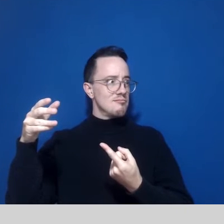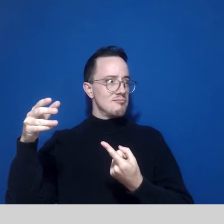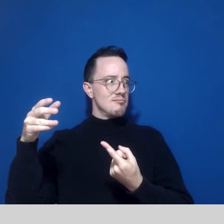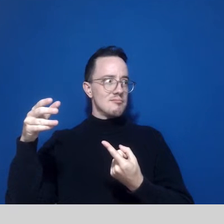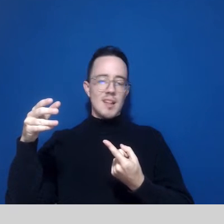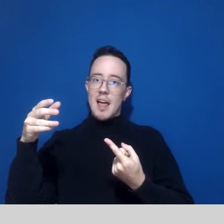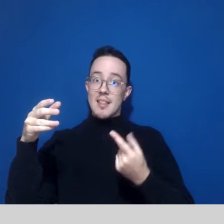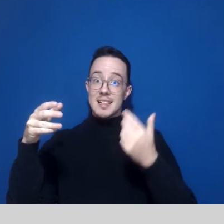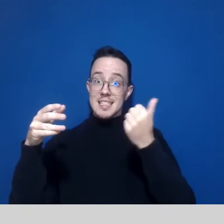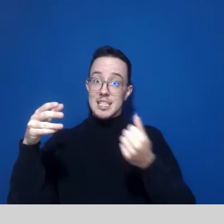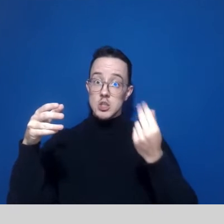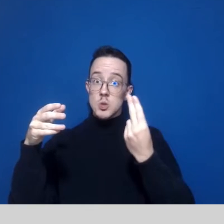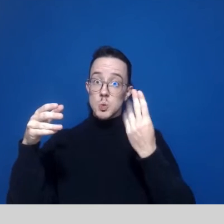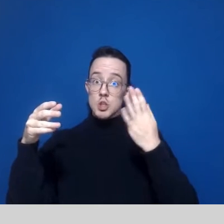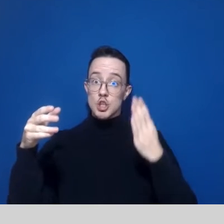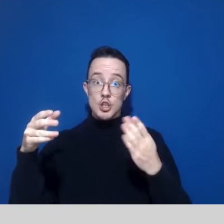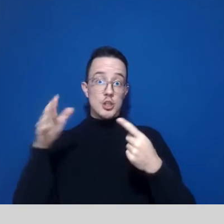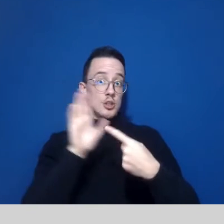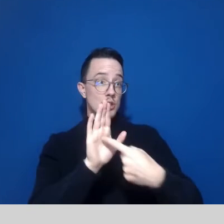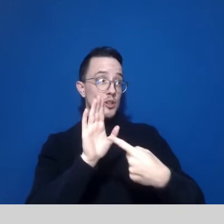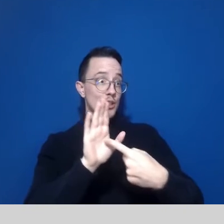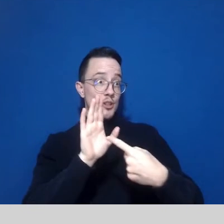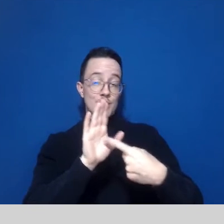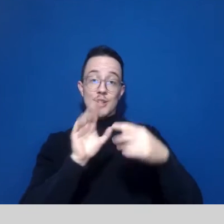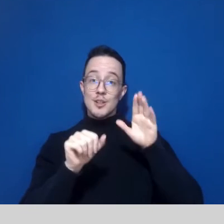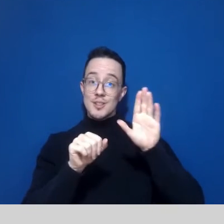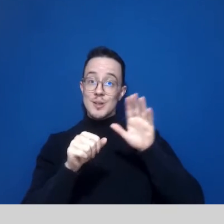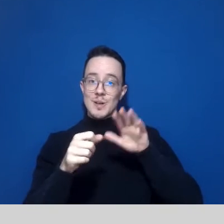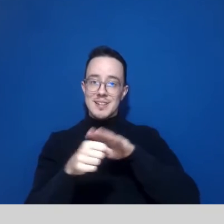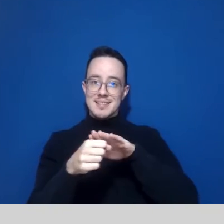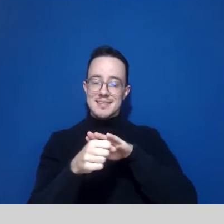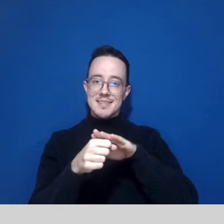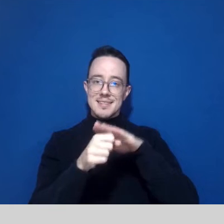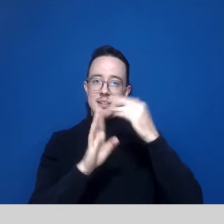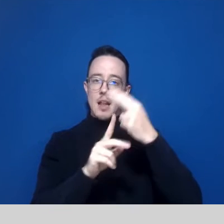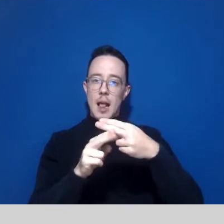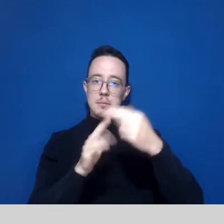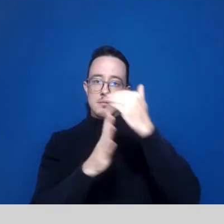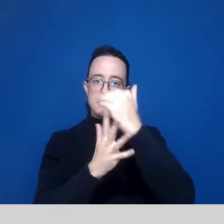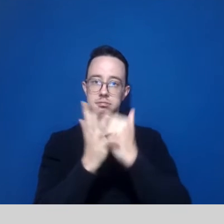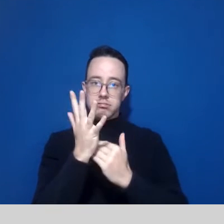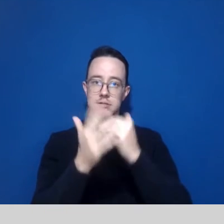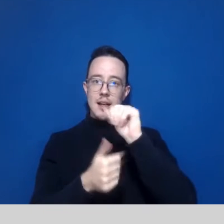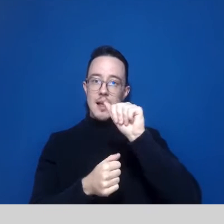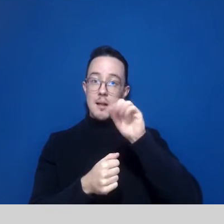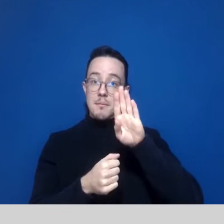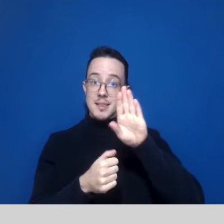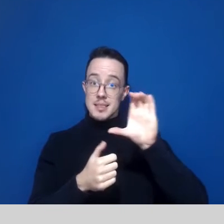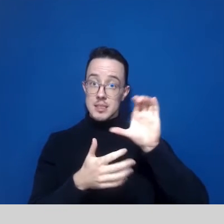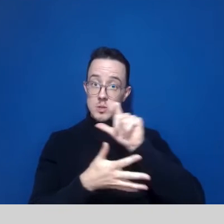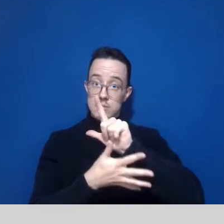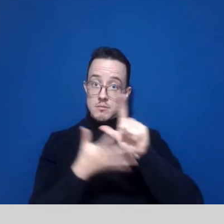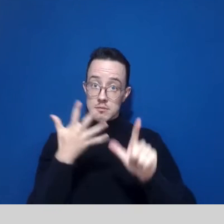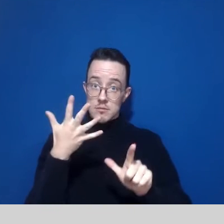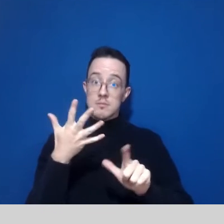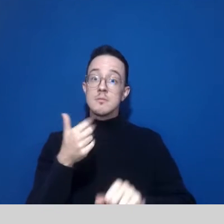and you show to each user there are alphabetically sorted list of names or something.